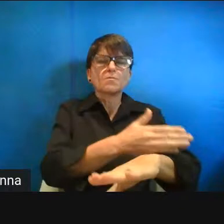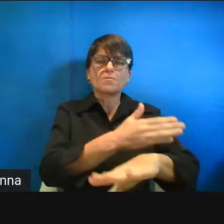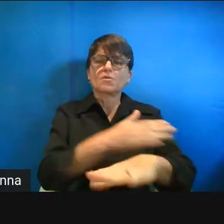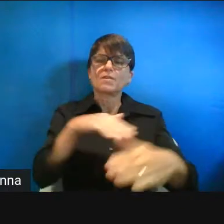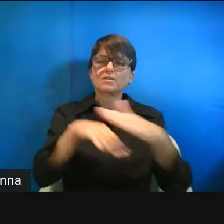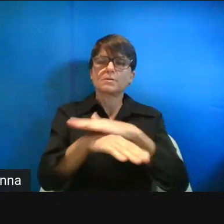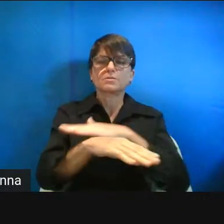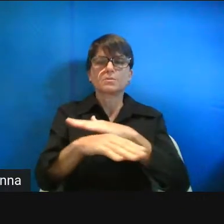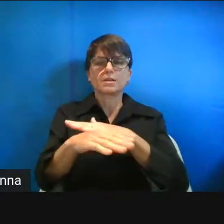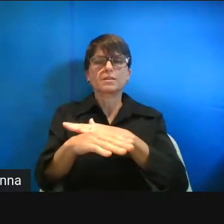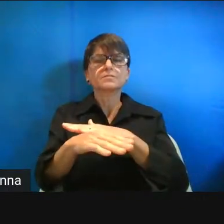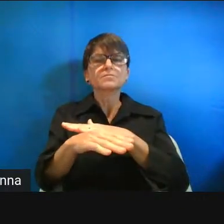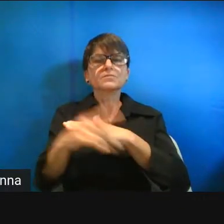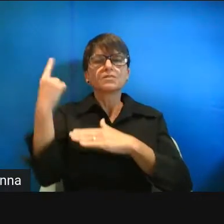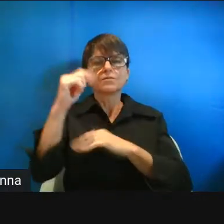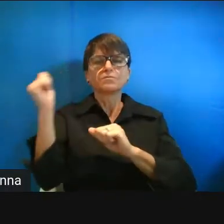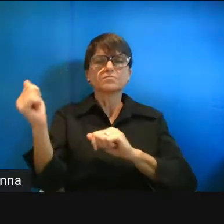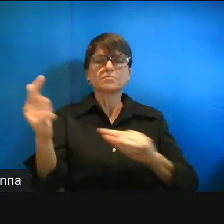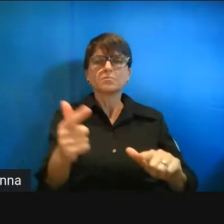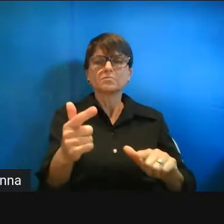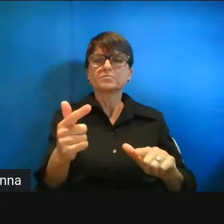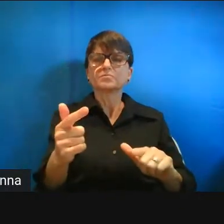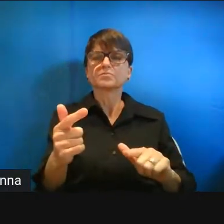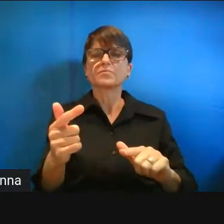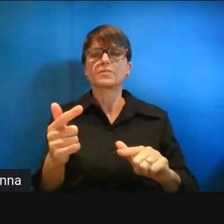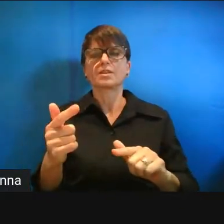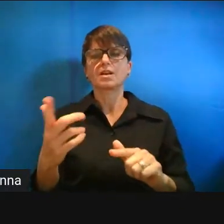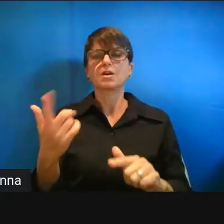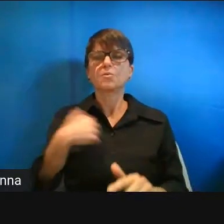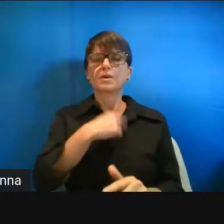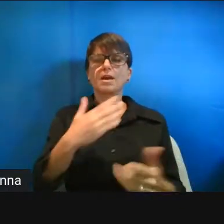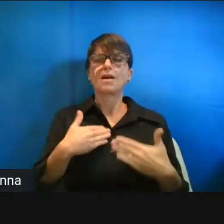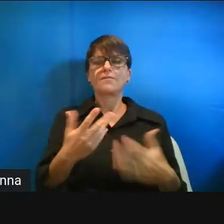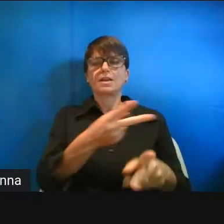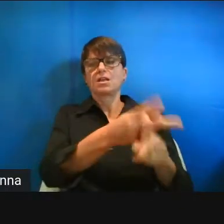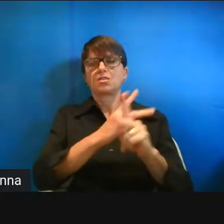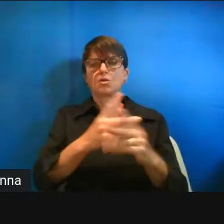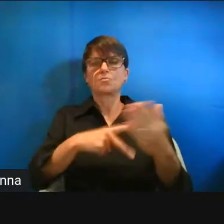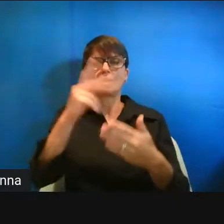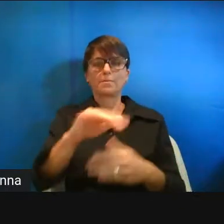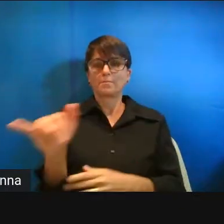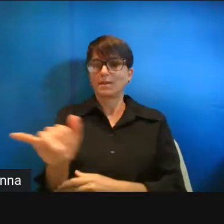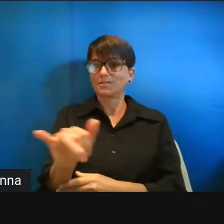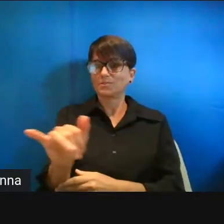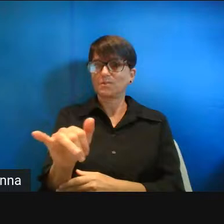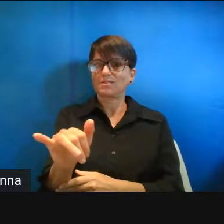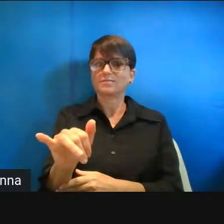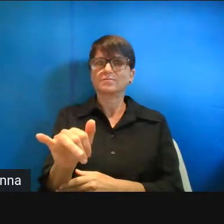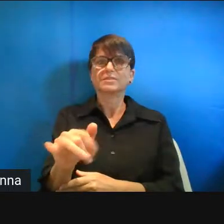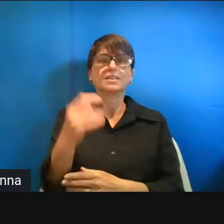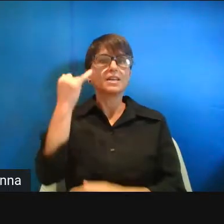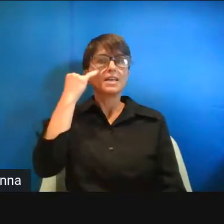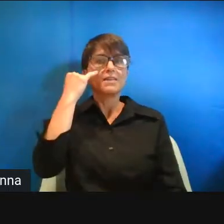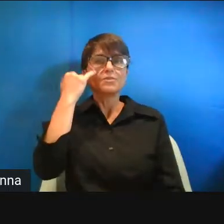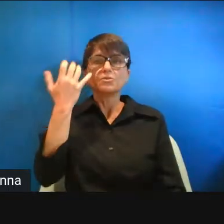and people who use Assistive Technology can do to help contribute to the accessibility team in WordPress that do not require development or coding knowledge.